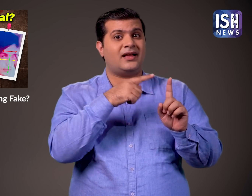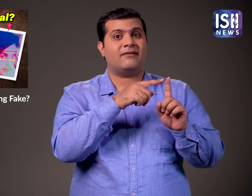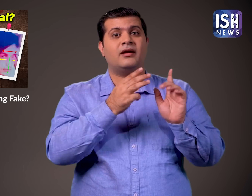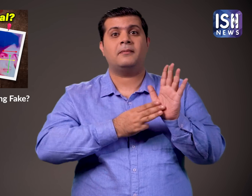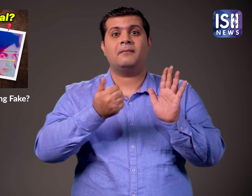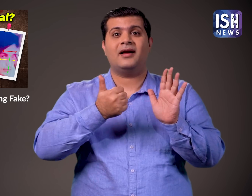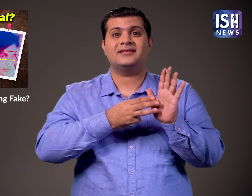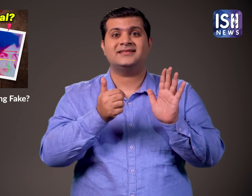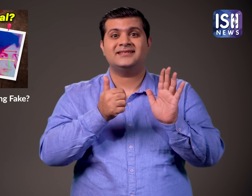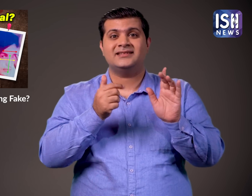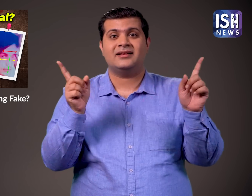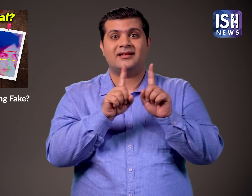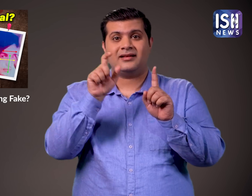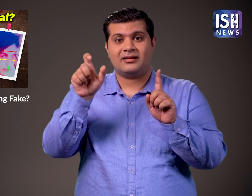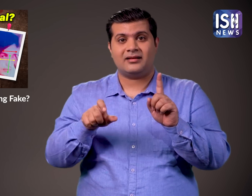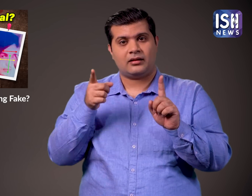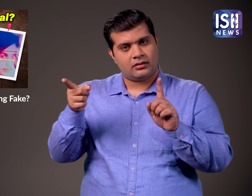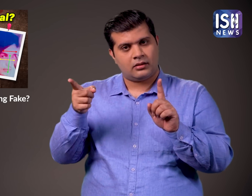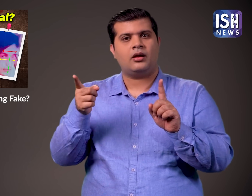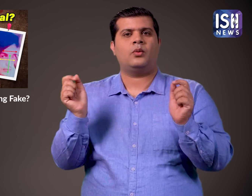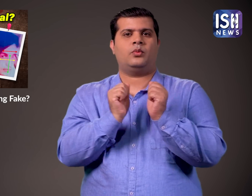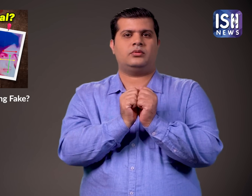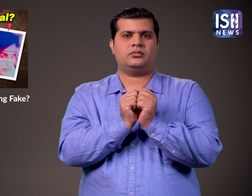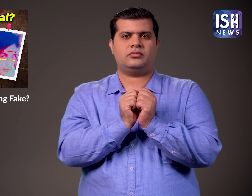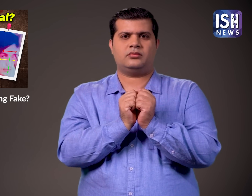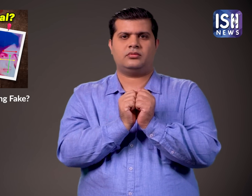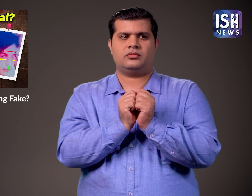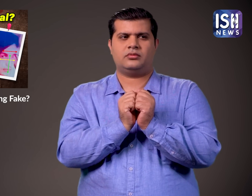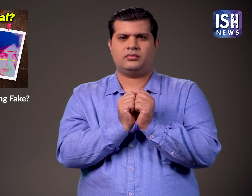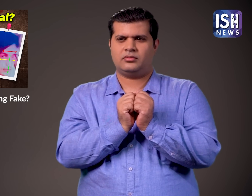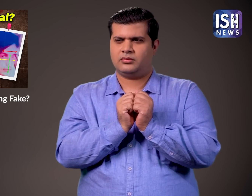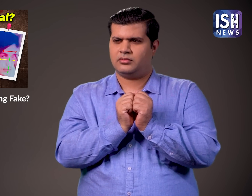Saif’s Manager brought him to the hospital.